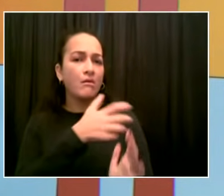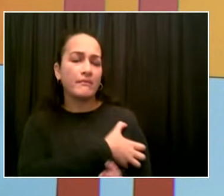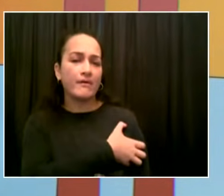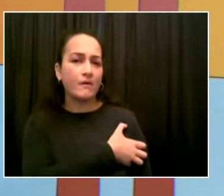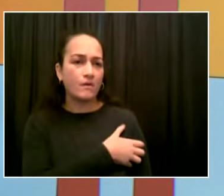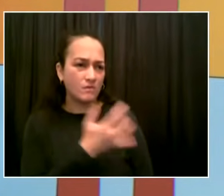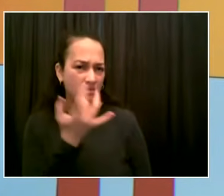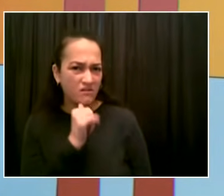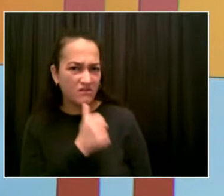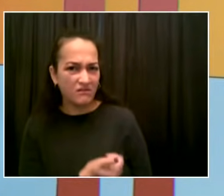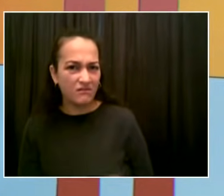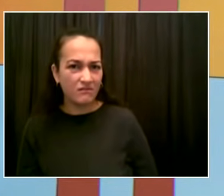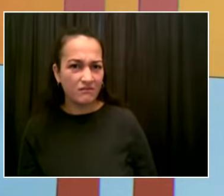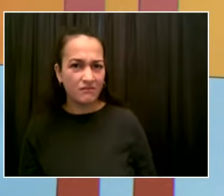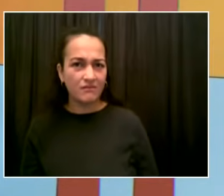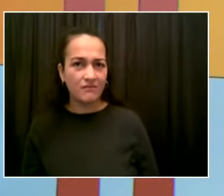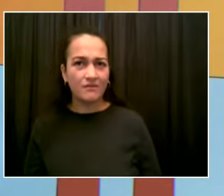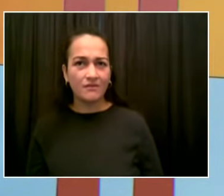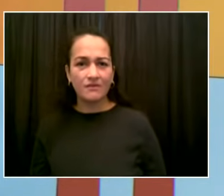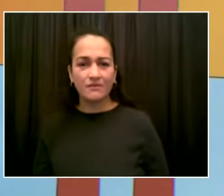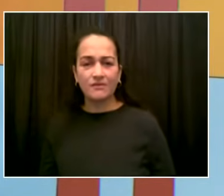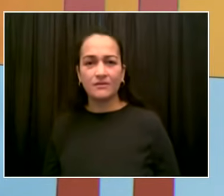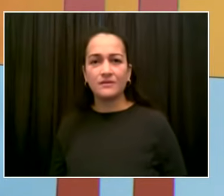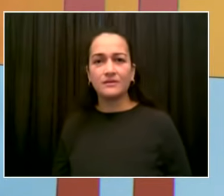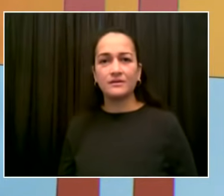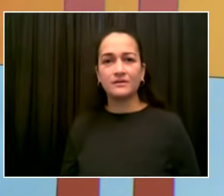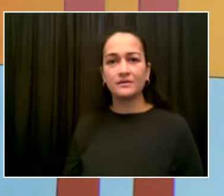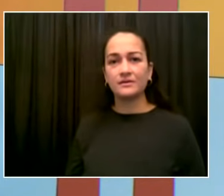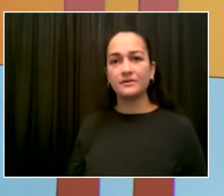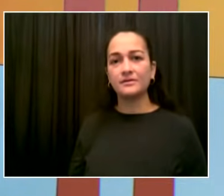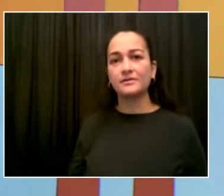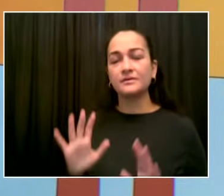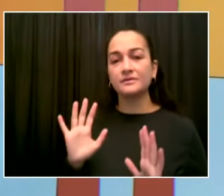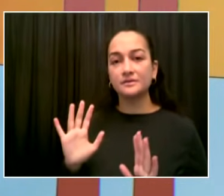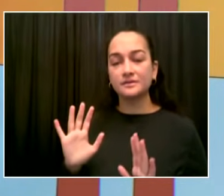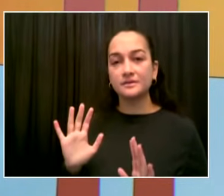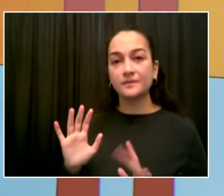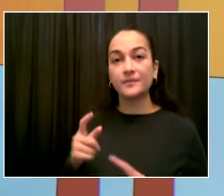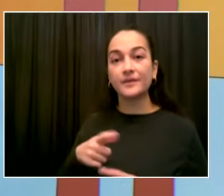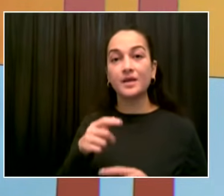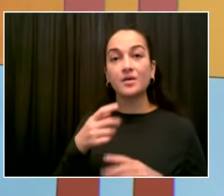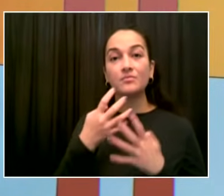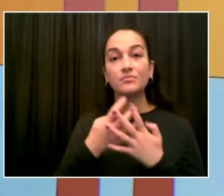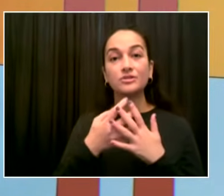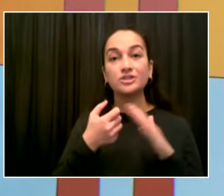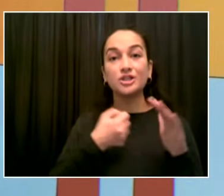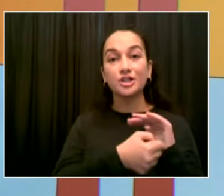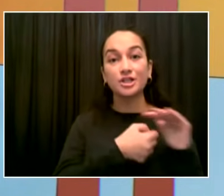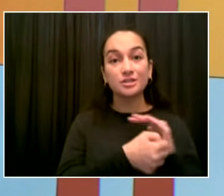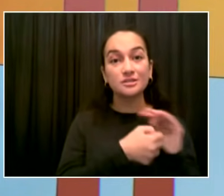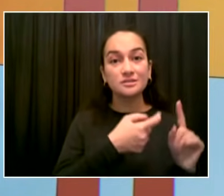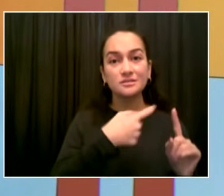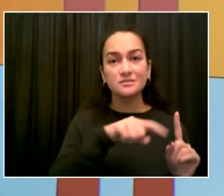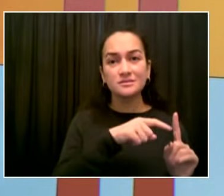WAY. FIRST OF ALL AS I UNDERSTAND IT FROM THE TEAM, WE'RE TALKING ABOUT VERY SMALL